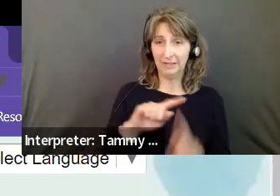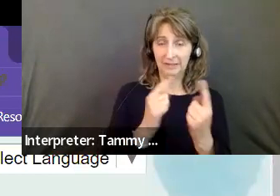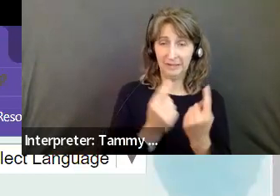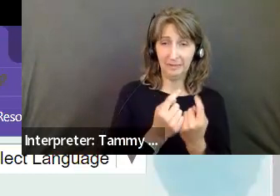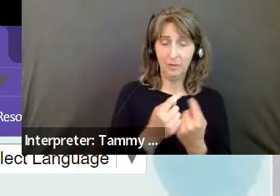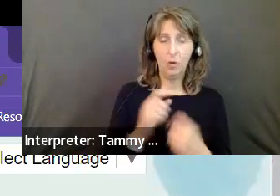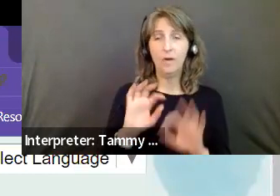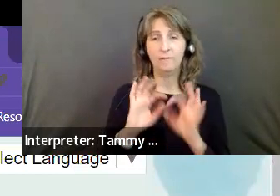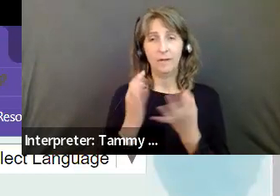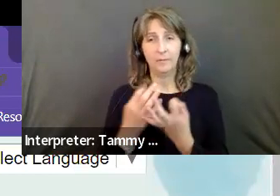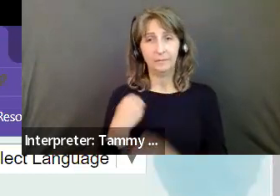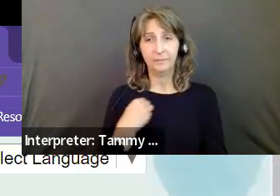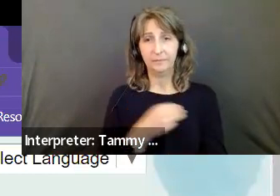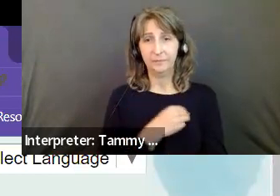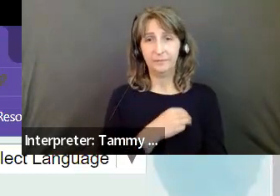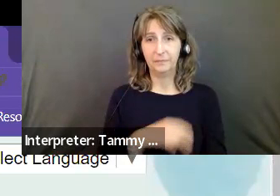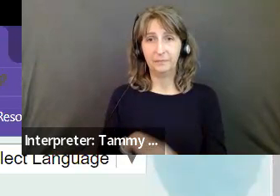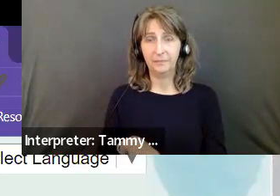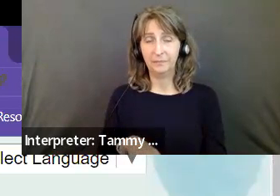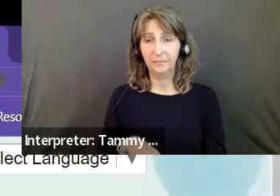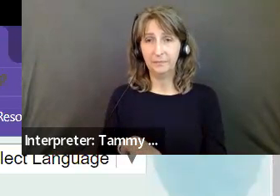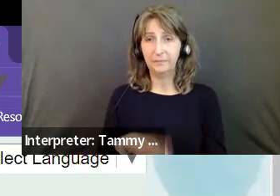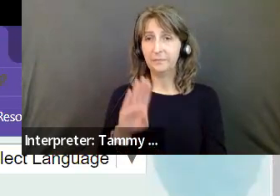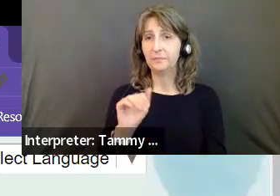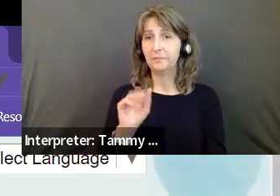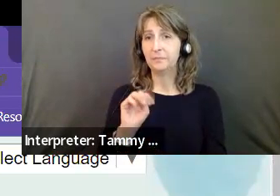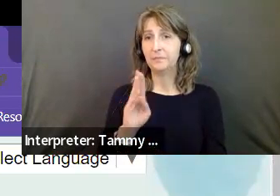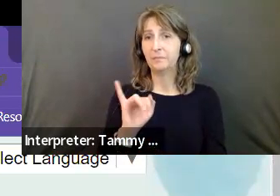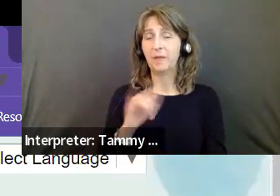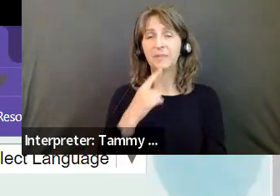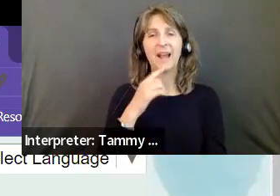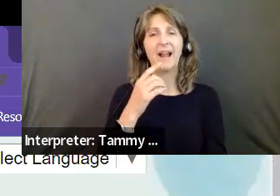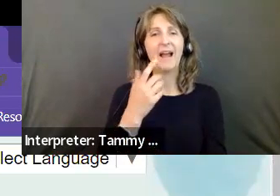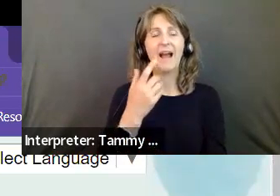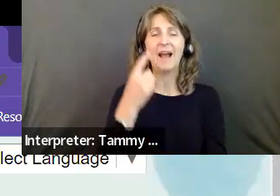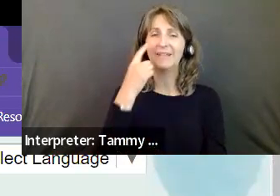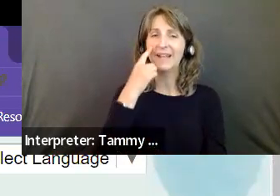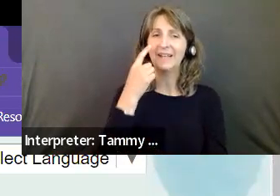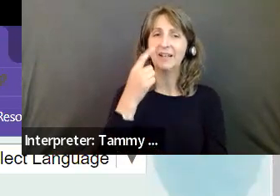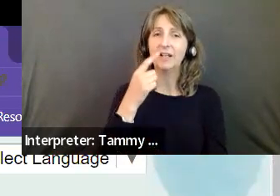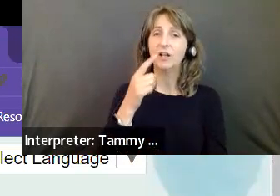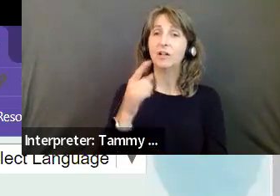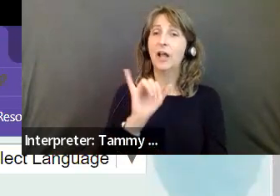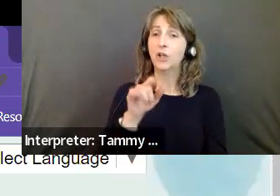Any Anyway, I guess the choices that you're that you was showing like you gave a lot of tools.